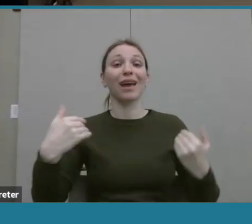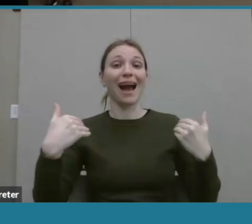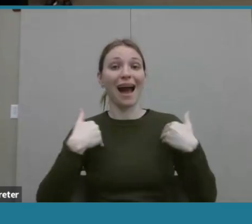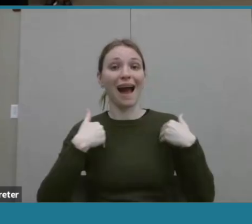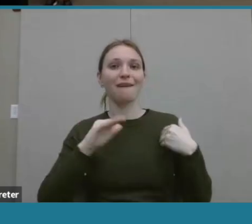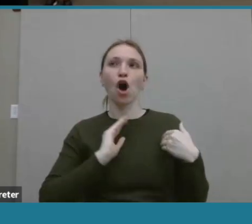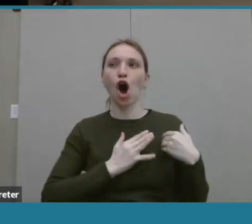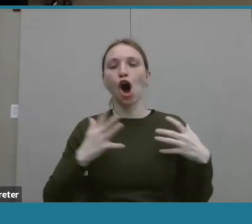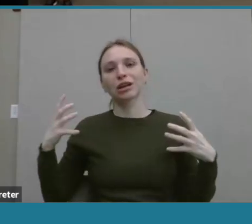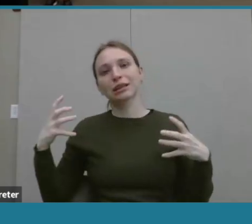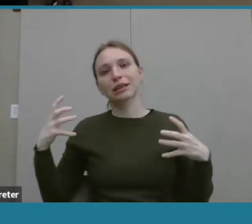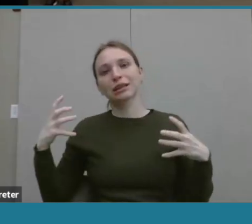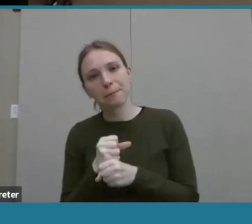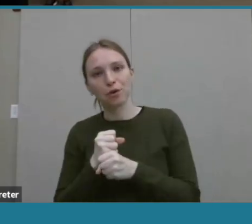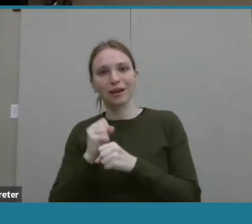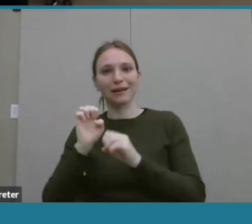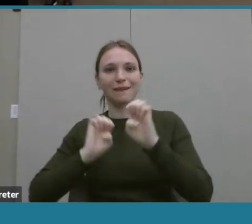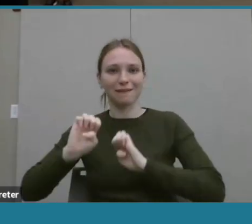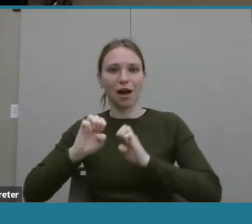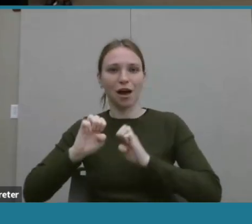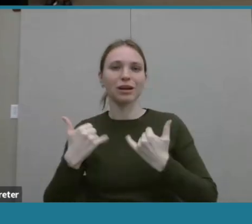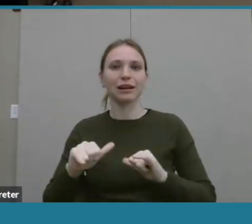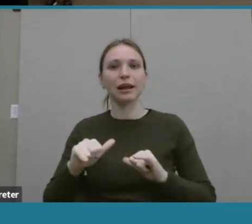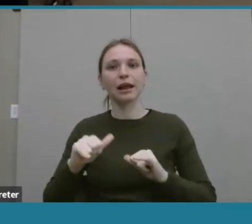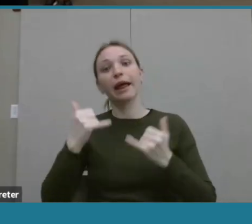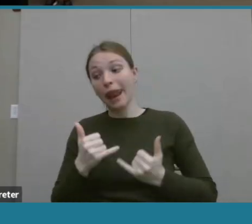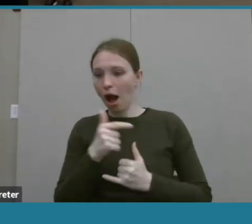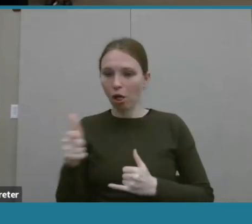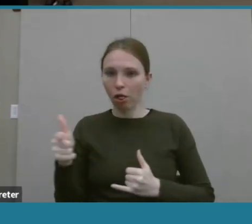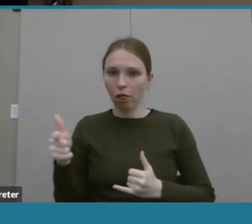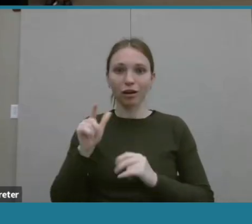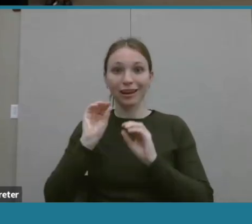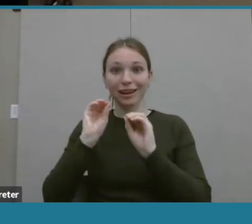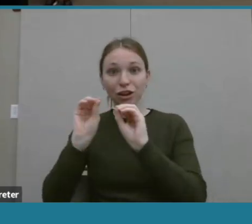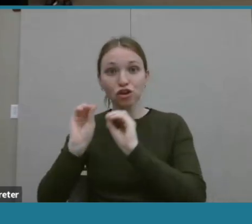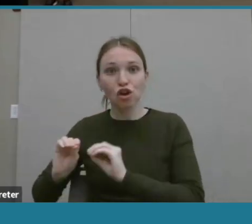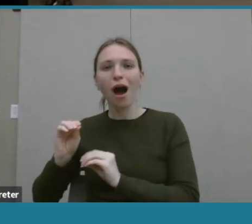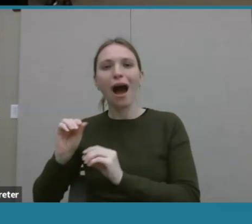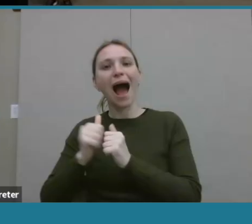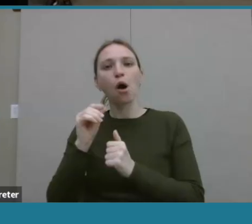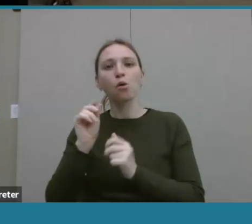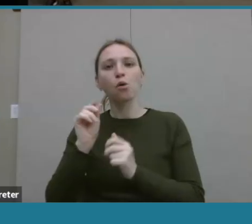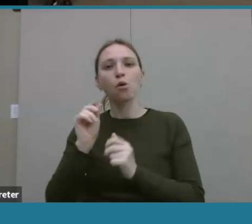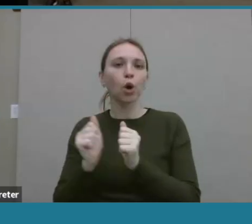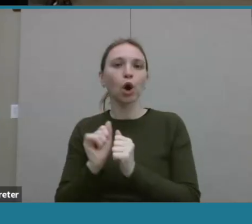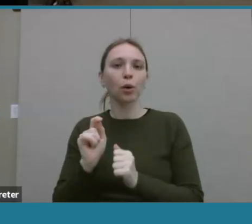So sort of now that they're installed, how are people using it? So we have been able to compare our prototype audience